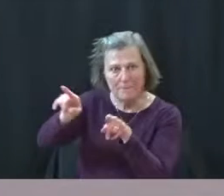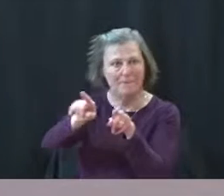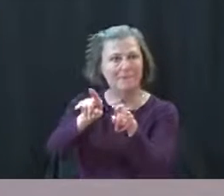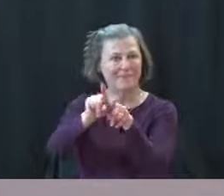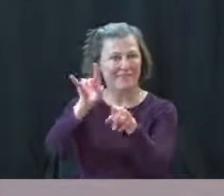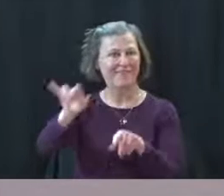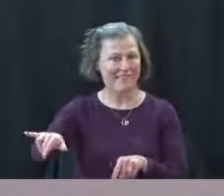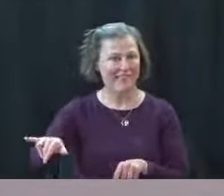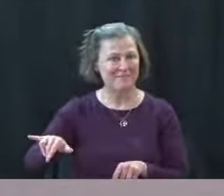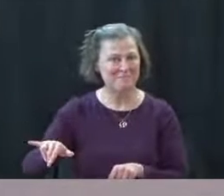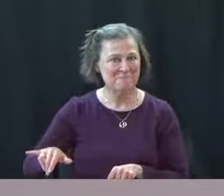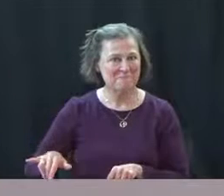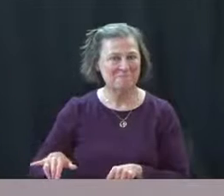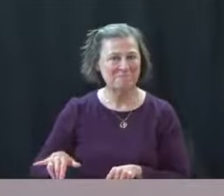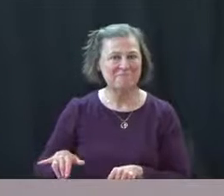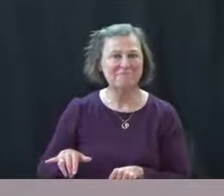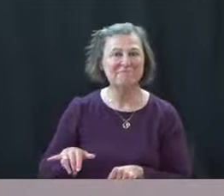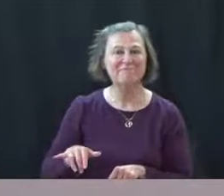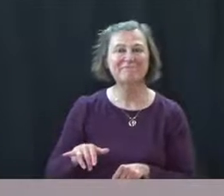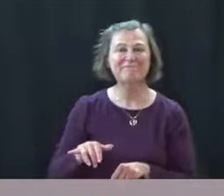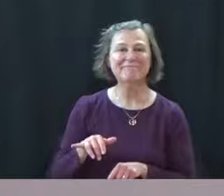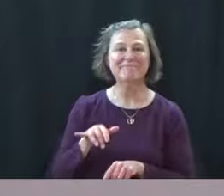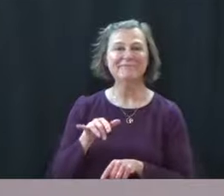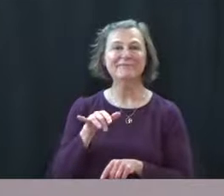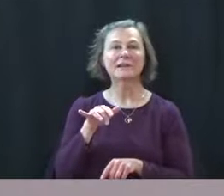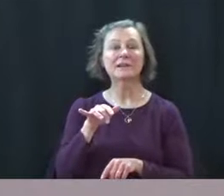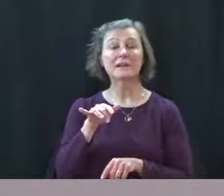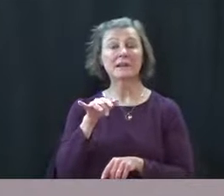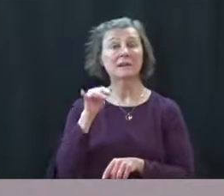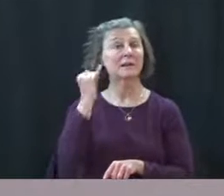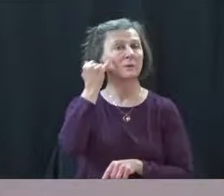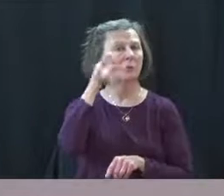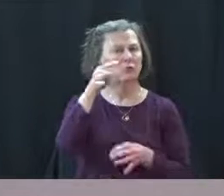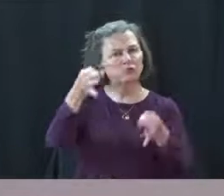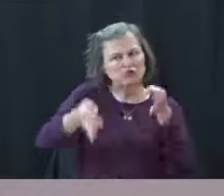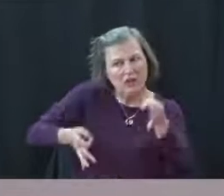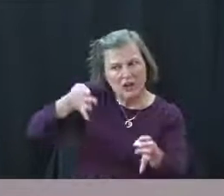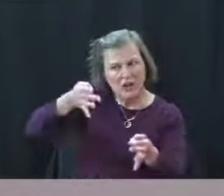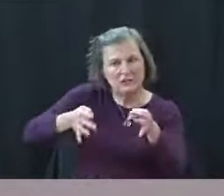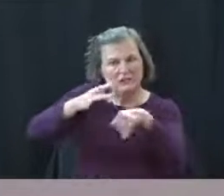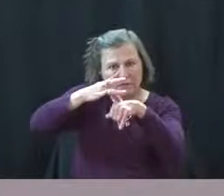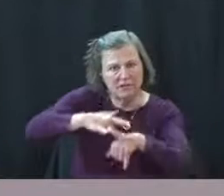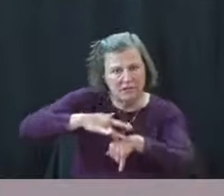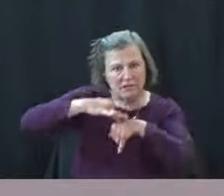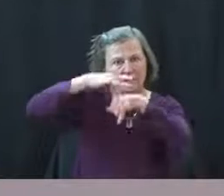You know if you were judging, assessing, sizing